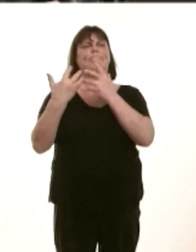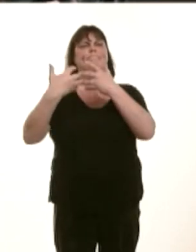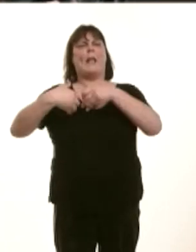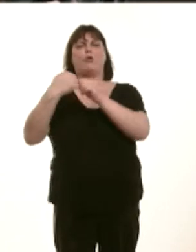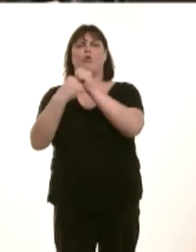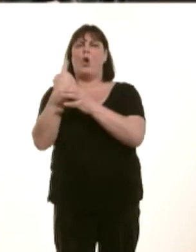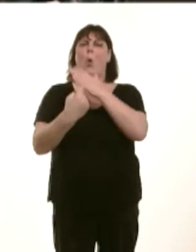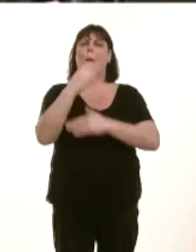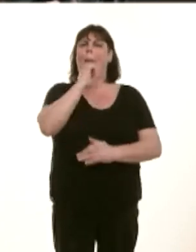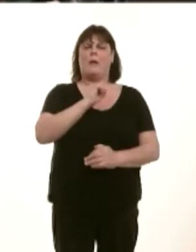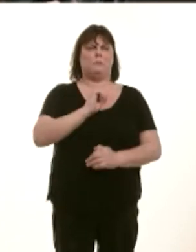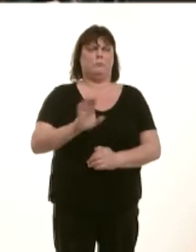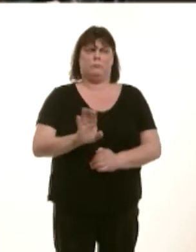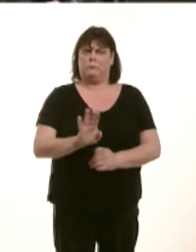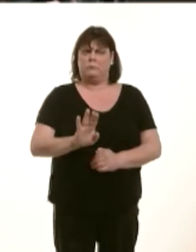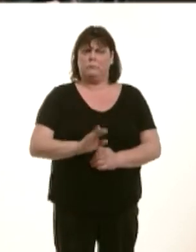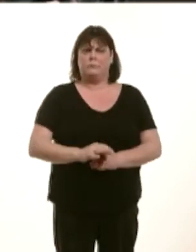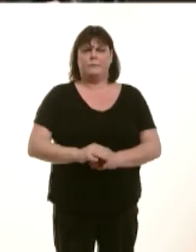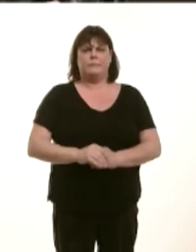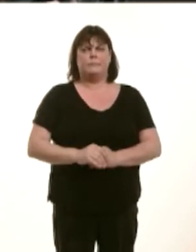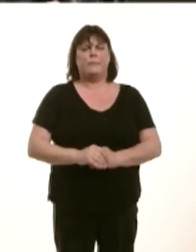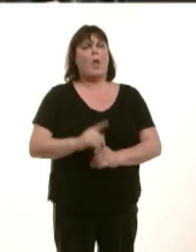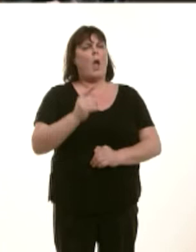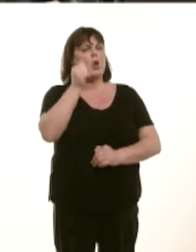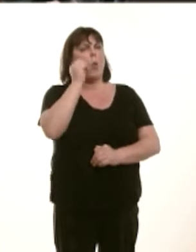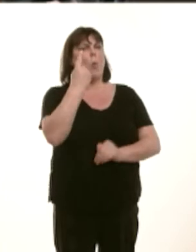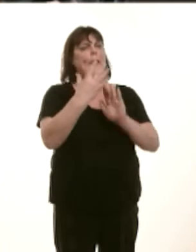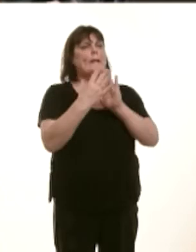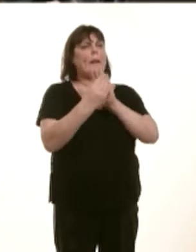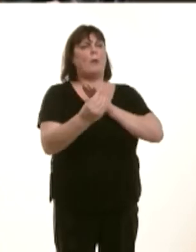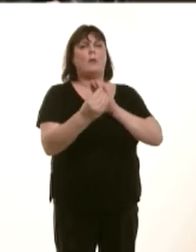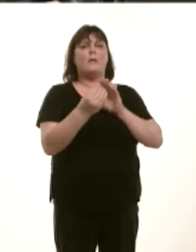I just give one example of where thatís being helped to be dispelled: the work of ESW, Essential